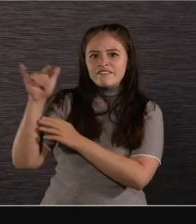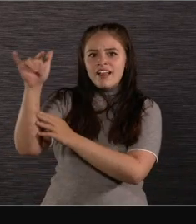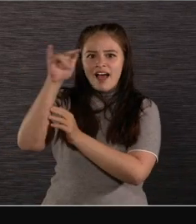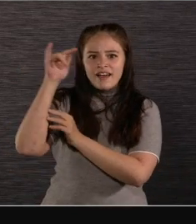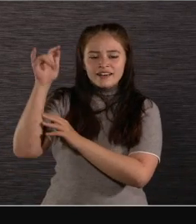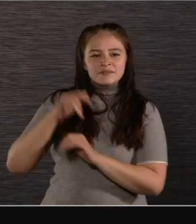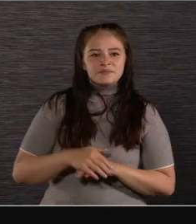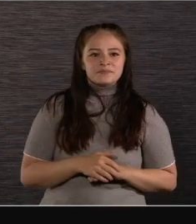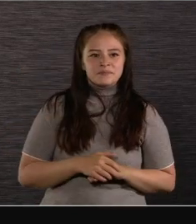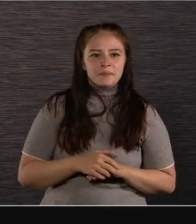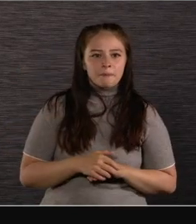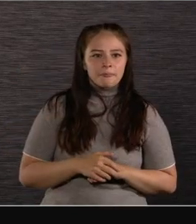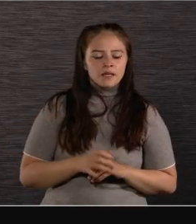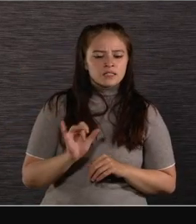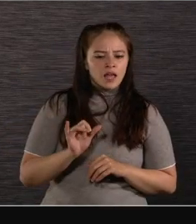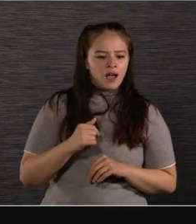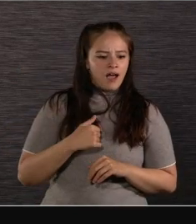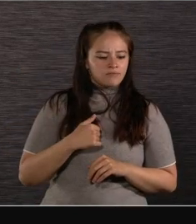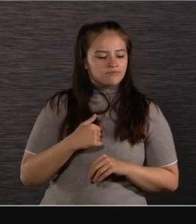It was as though as I've flown Airpeak for years,